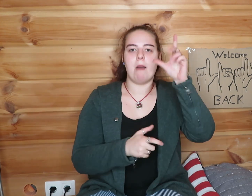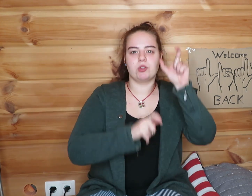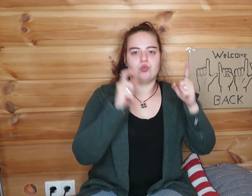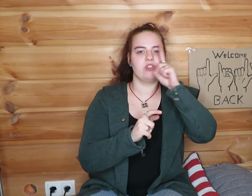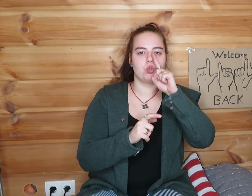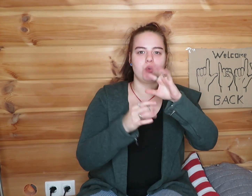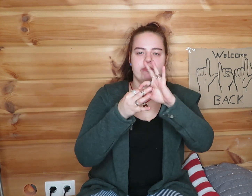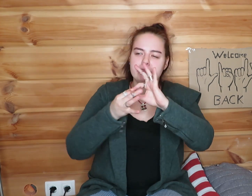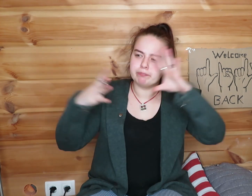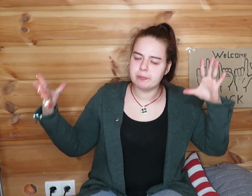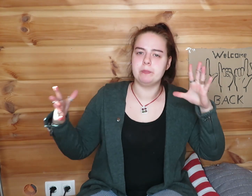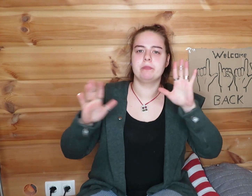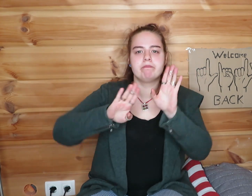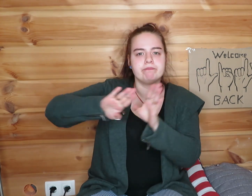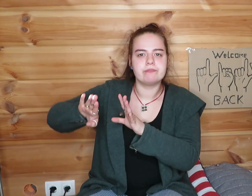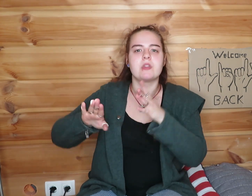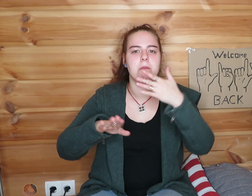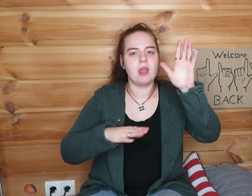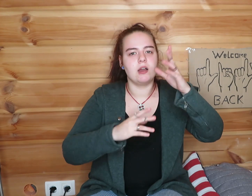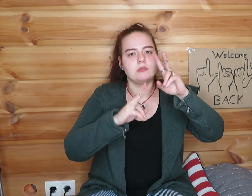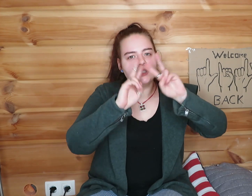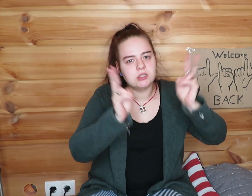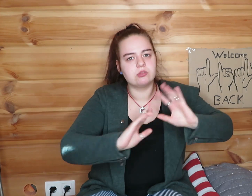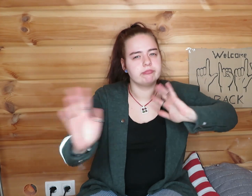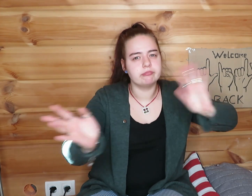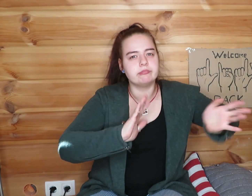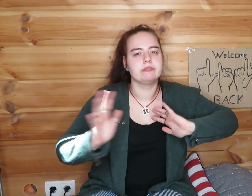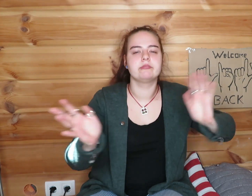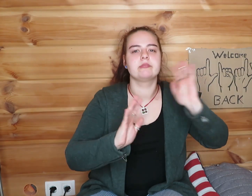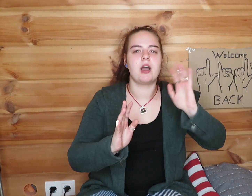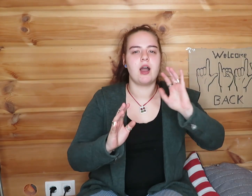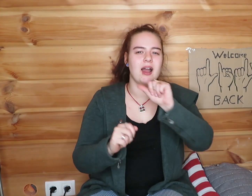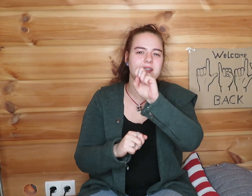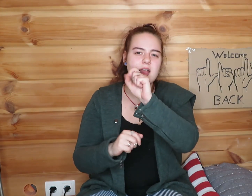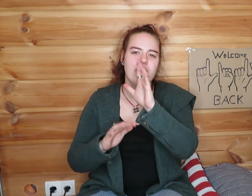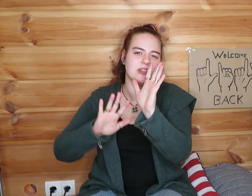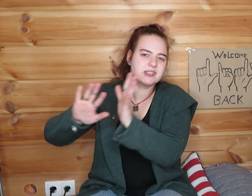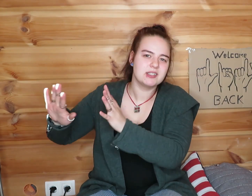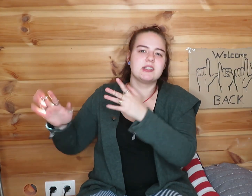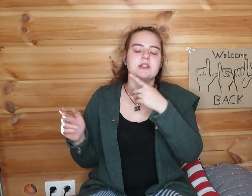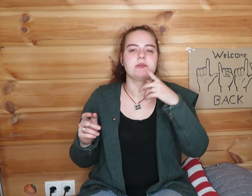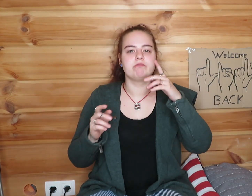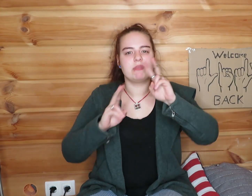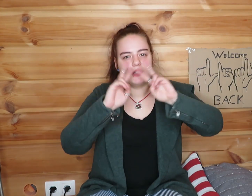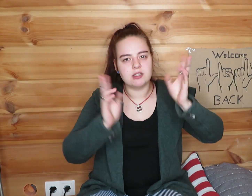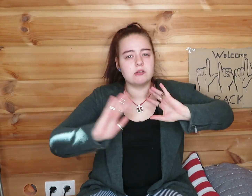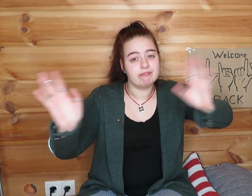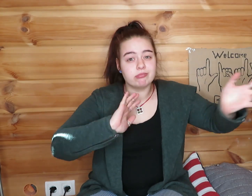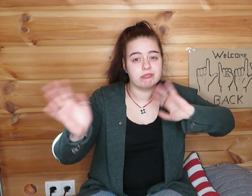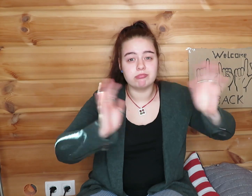But now many people try to sign independable from ASL.